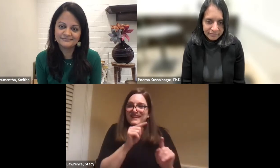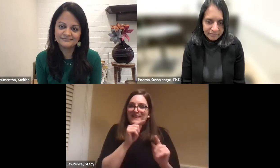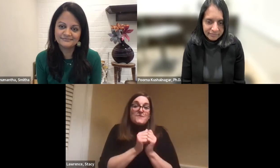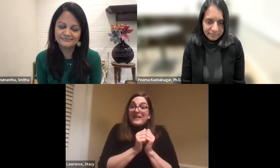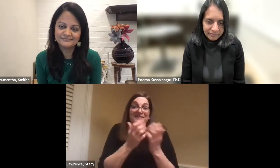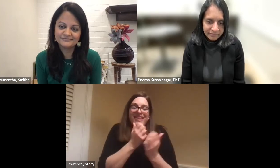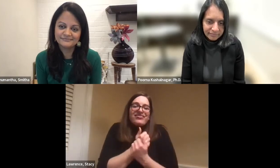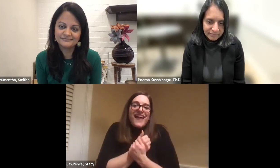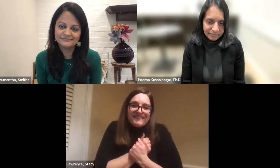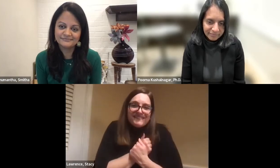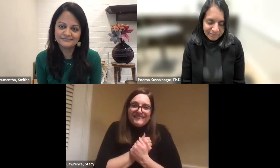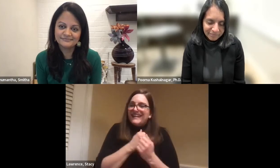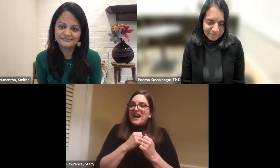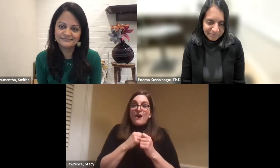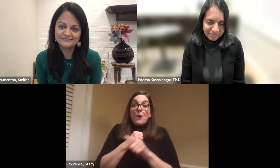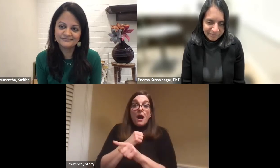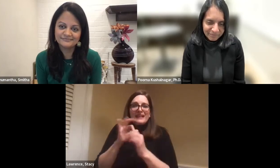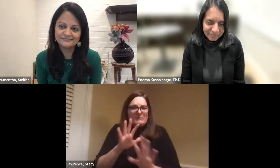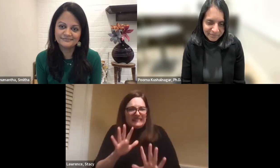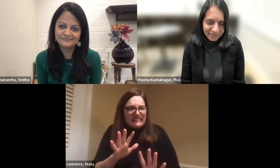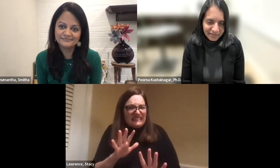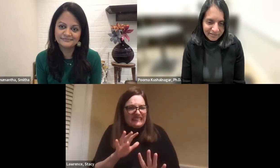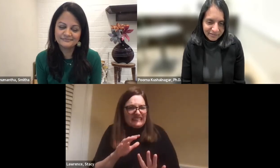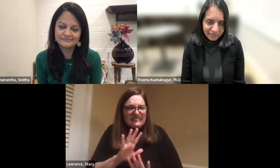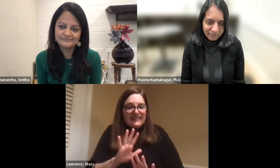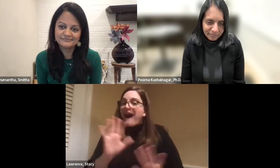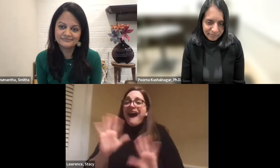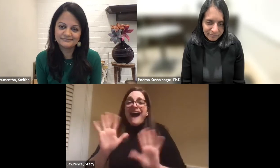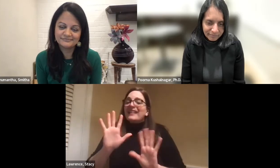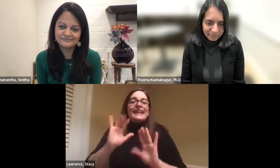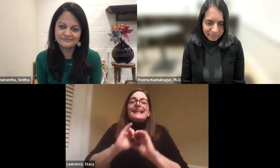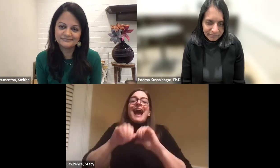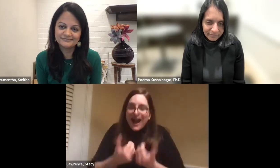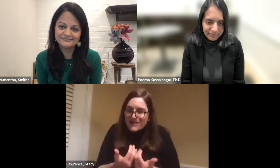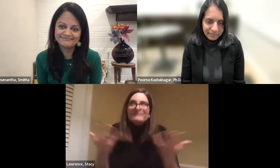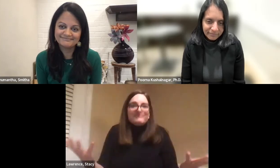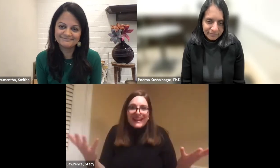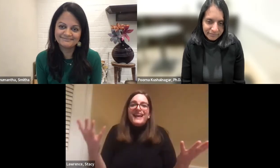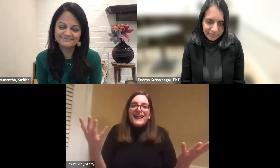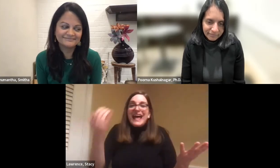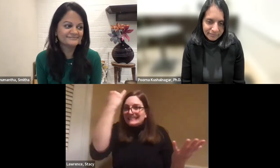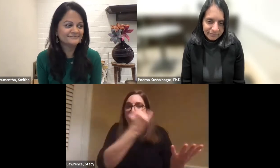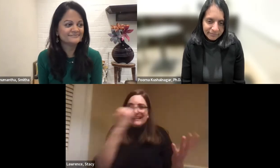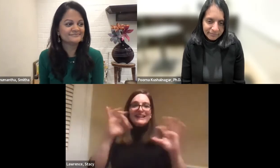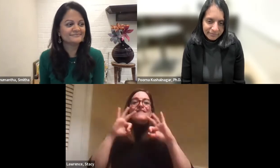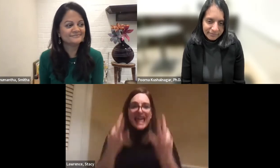and I almost have to, you know, make fun of them and, of course, with love, and the interpreters had a little bit of a hard feeling about it,